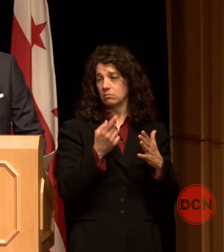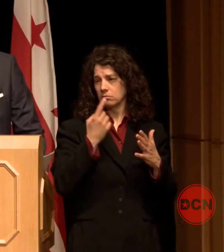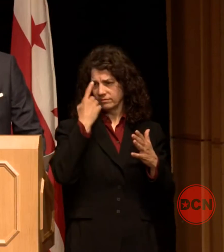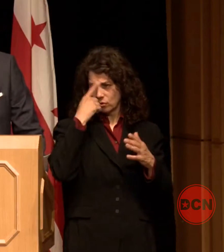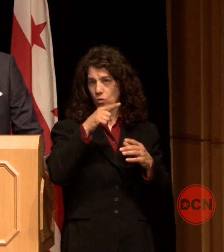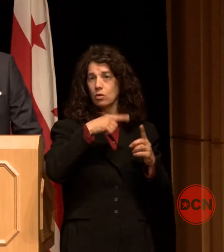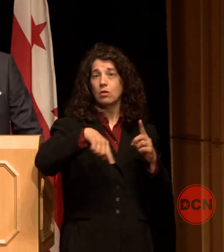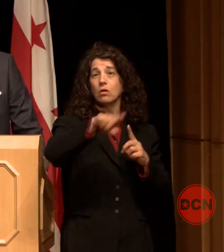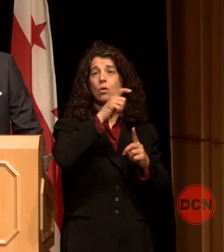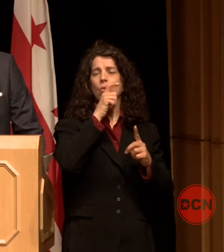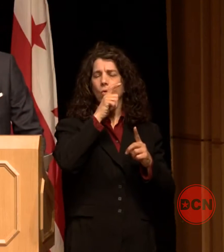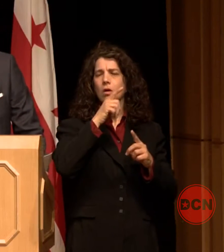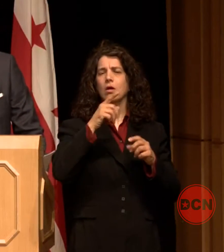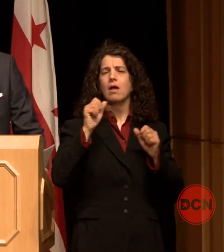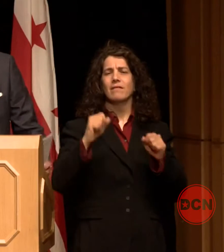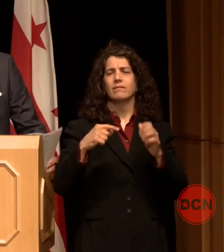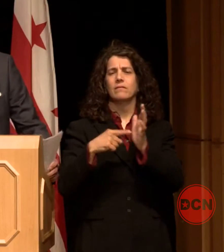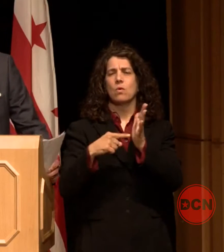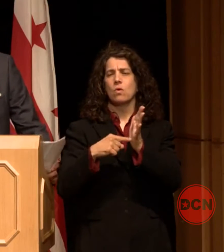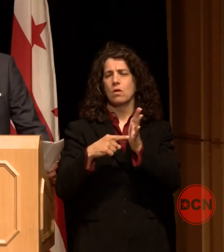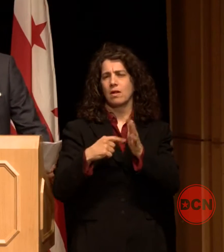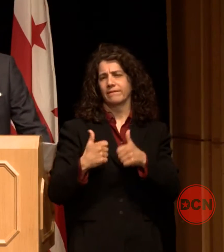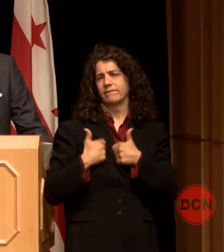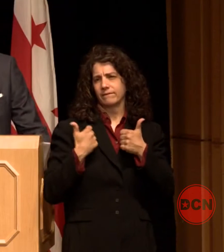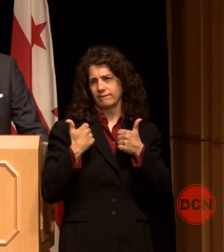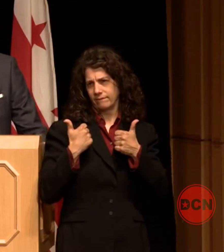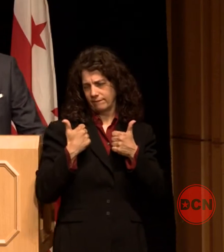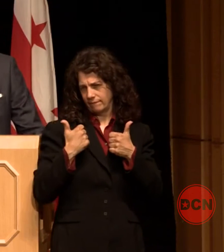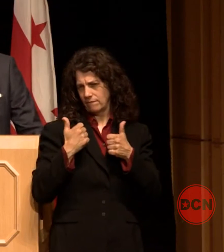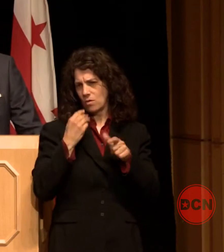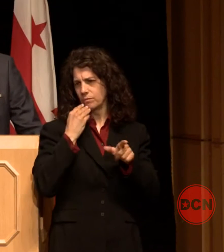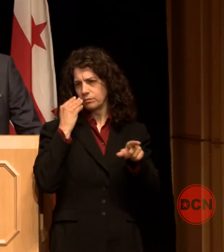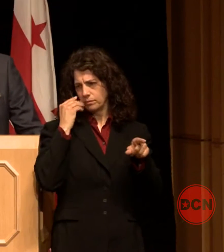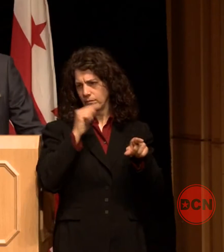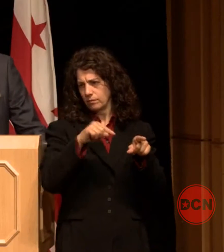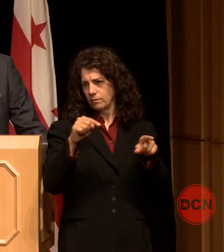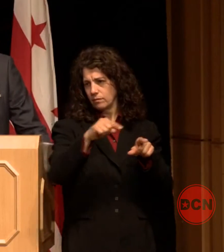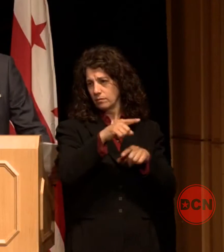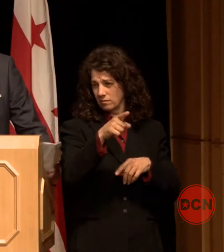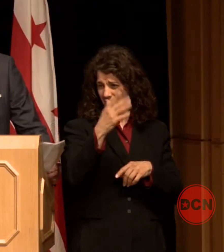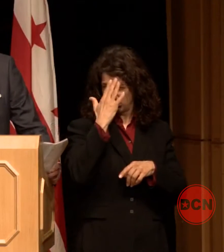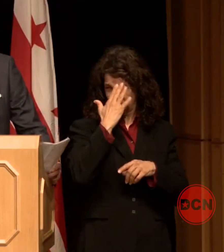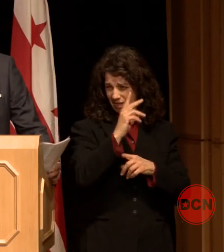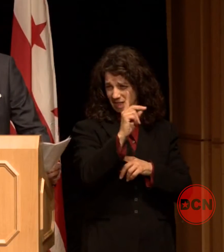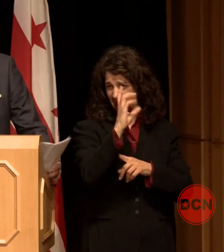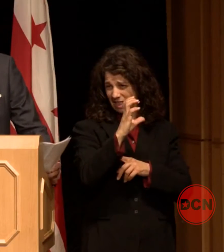THANK YOU. AS YOU KNOW, WASHINGTON, D.C., IS PRIMED FOR NEW DEVELOPMENT AND WE HAVE MOVED PROJECTS BIG